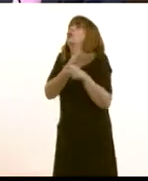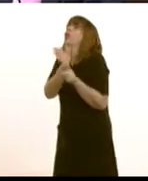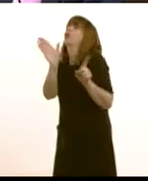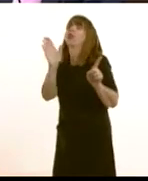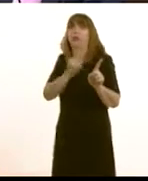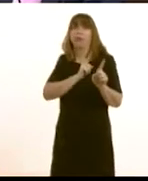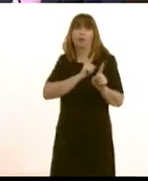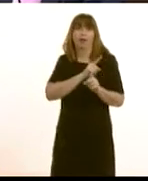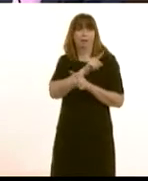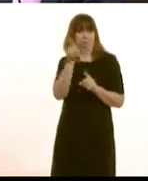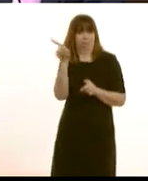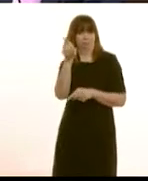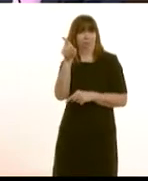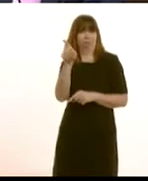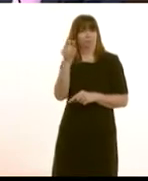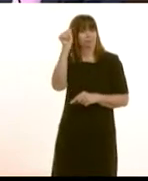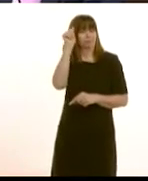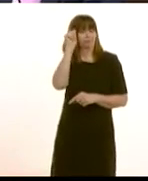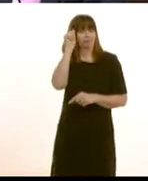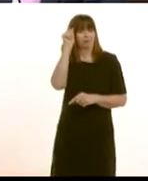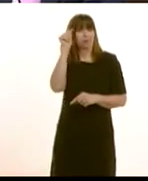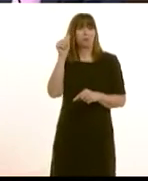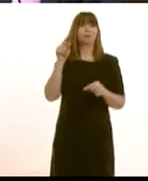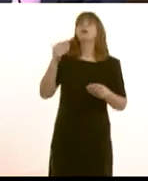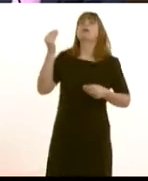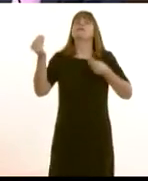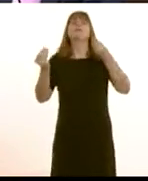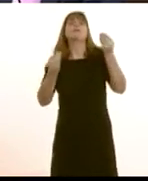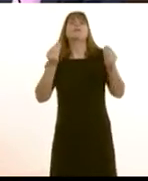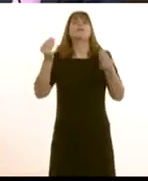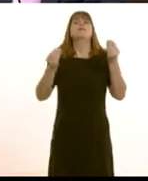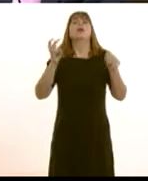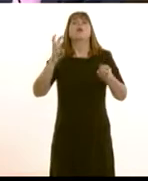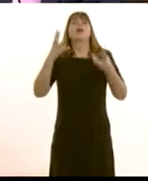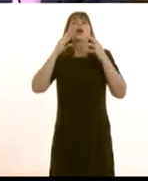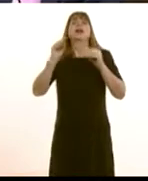the people of Wales of what he sees as failings in the Welsh education system. The Estyn report